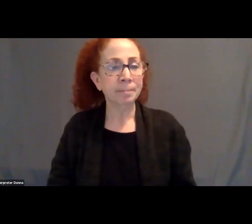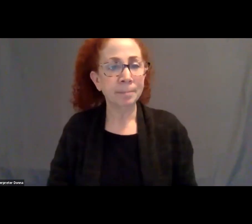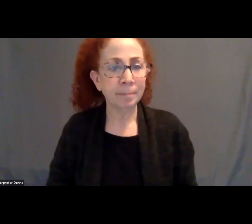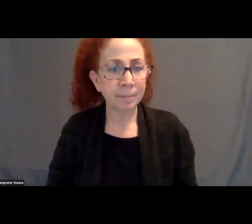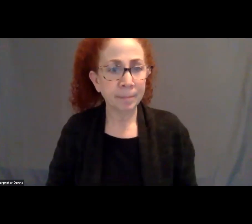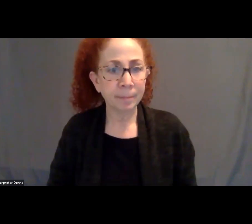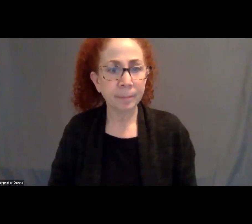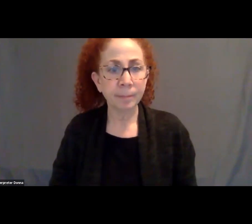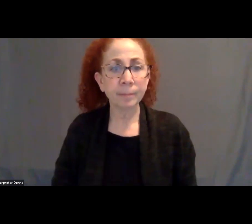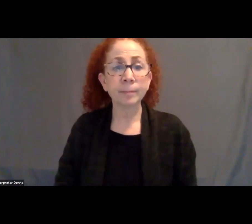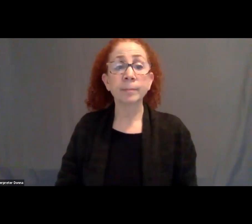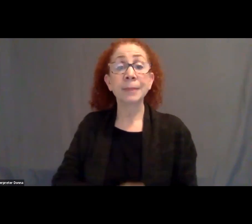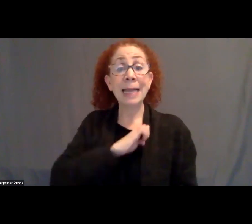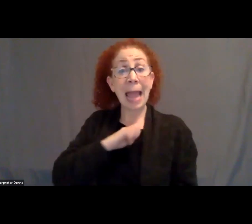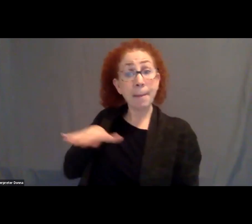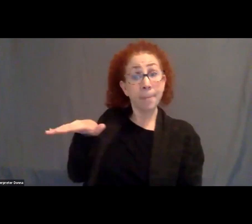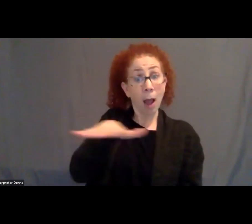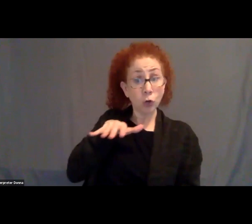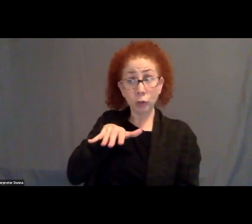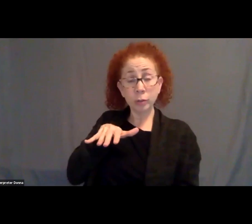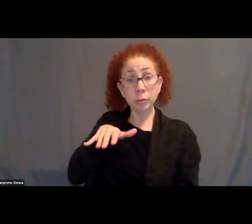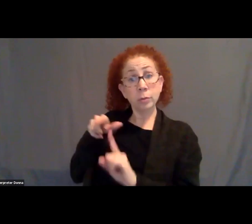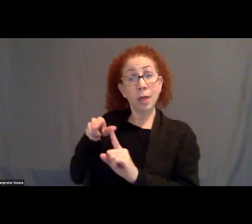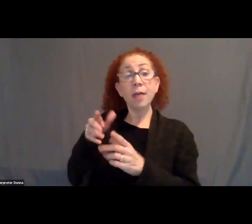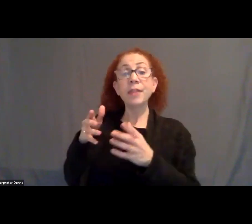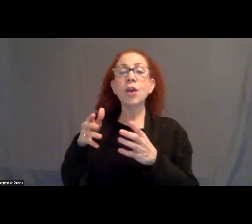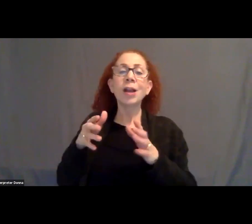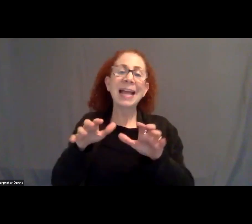Empires enabling of individualism